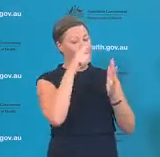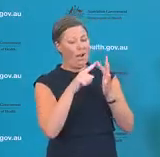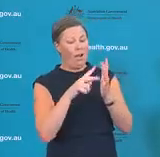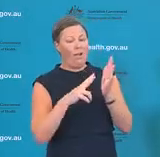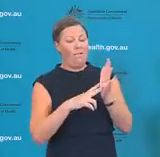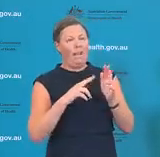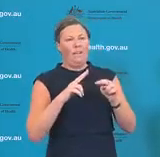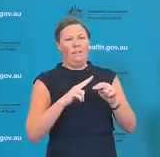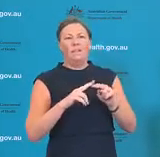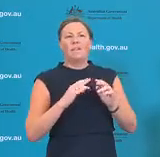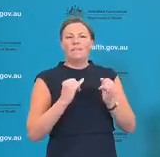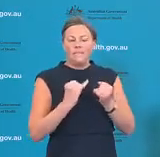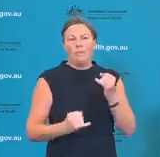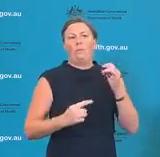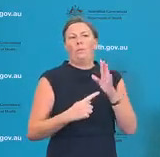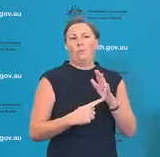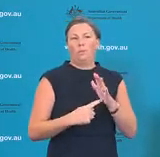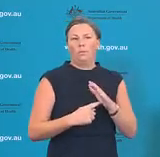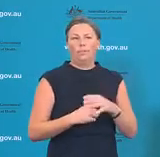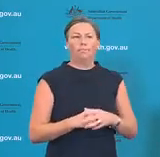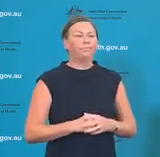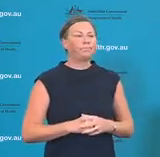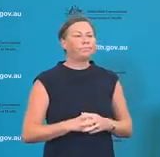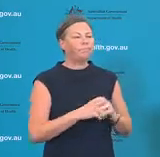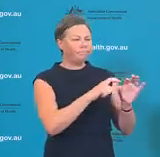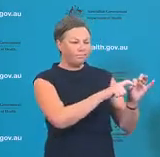part of that strategy. JOURNALIST: Just following up on the PPE aspect of